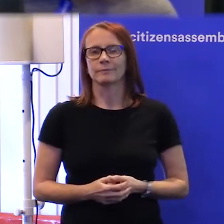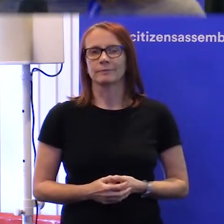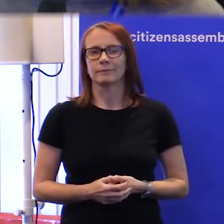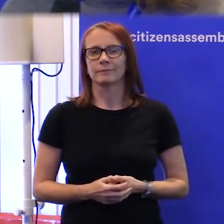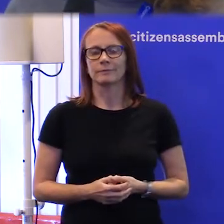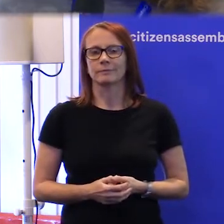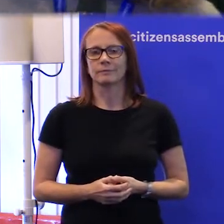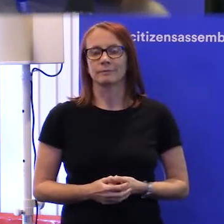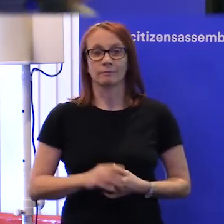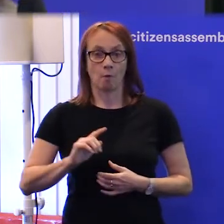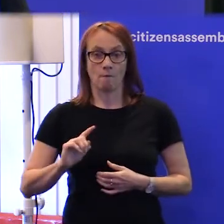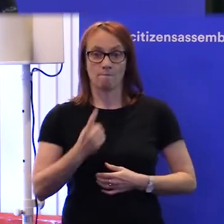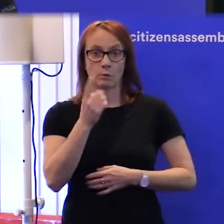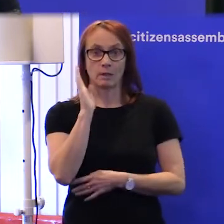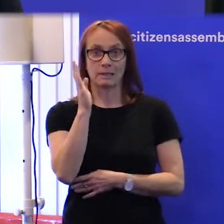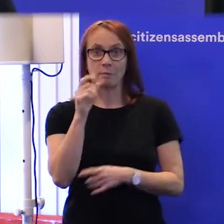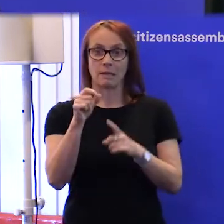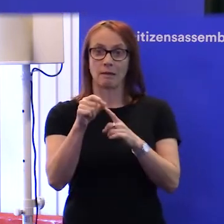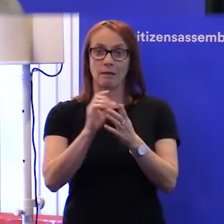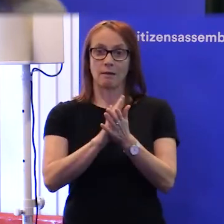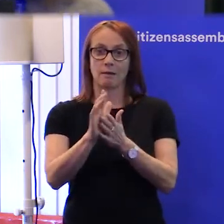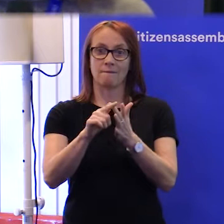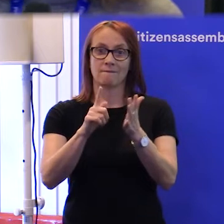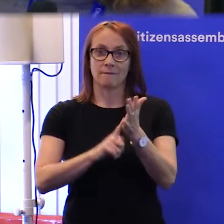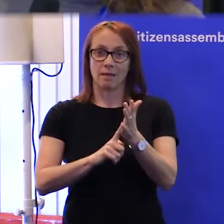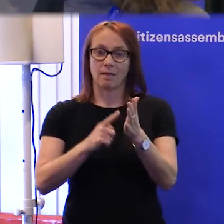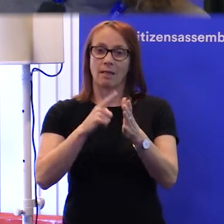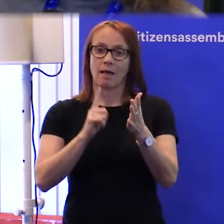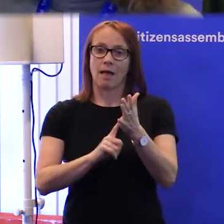whether our first speaker is Phil Allen Phil is going to talk to us about